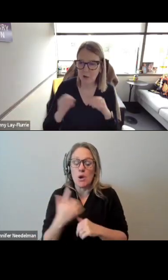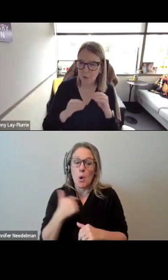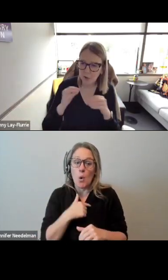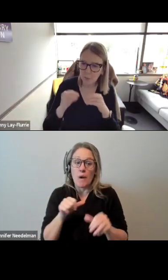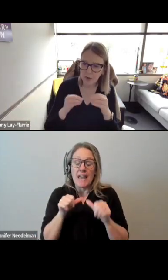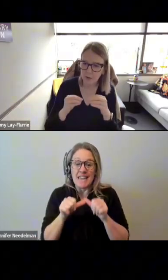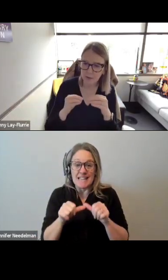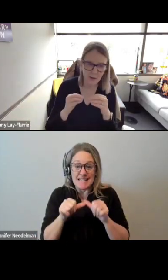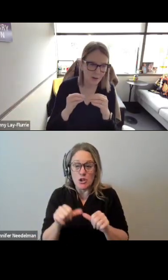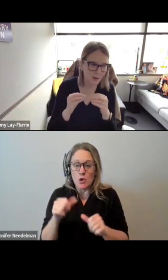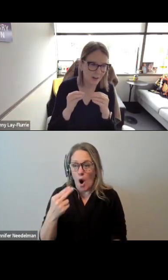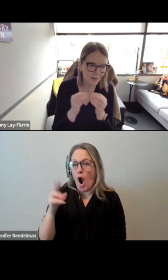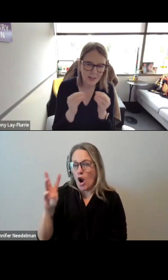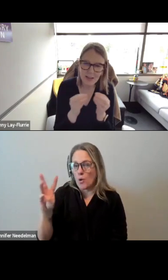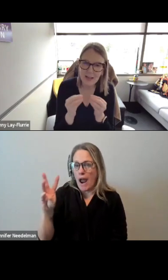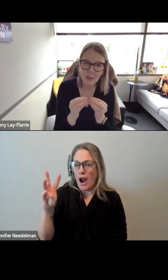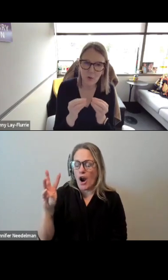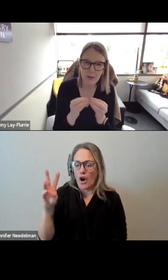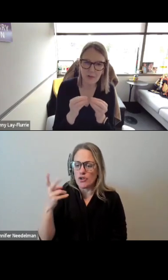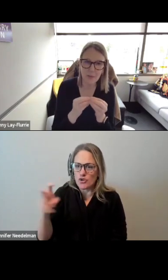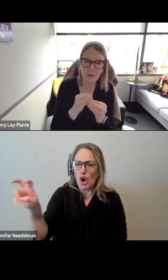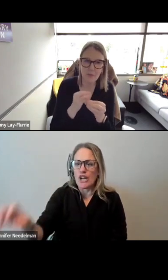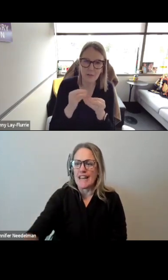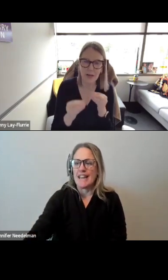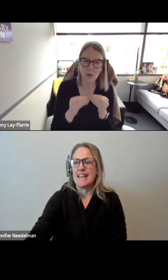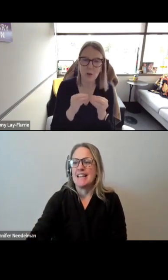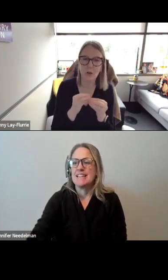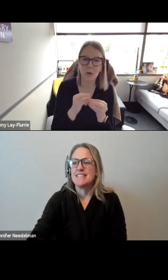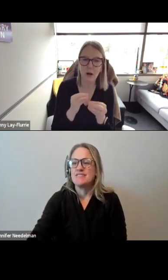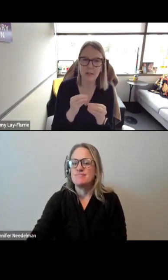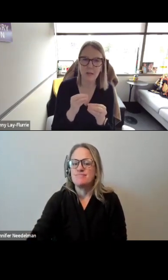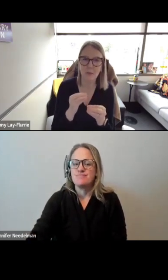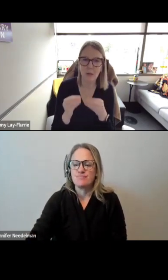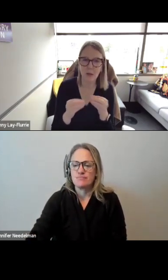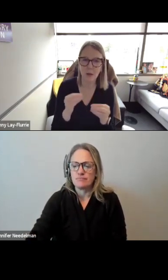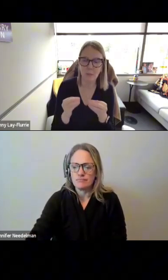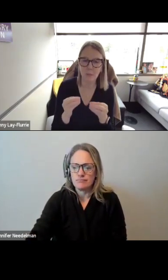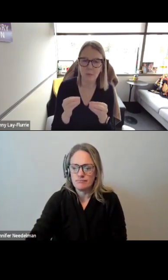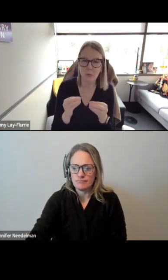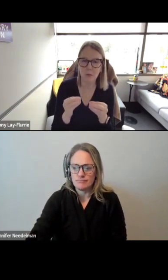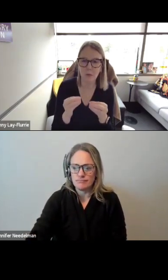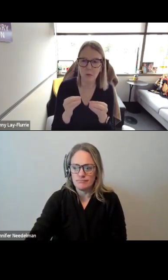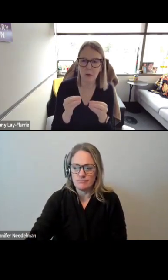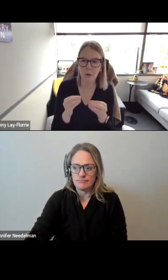But I also wanna clearly talk about some of these foundational items when it comes to